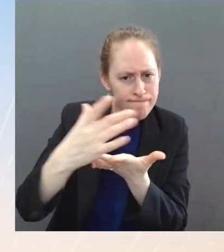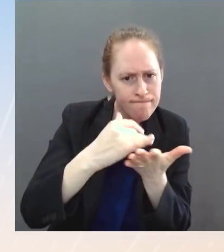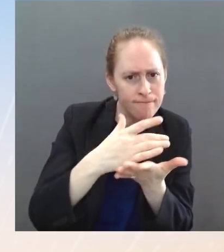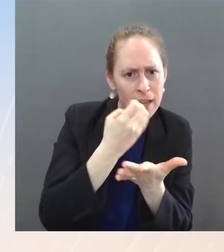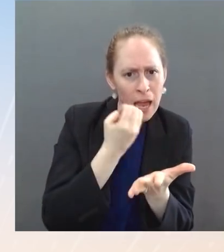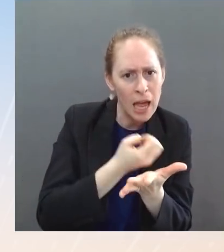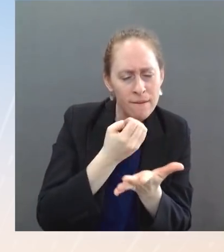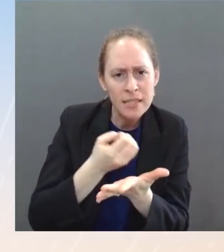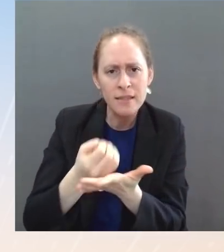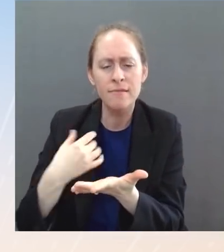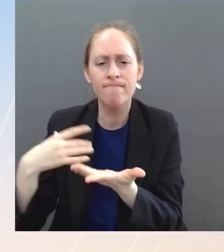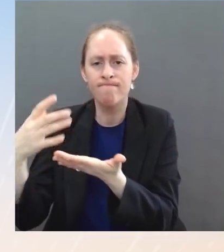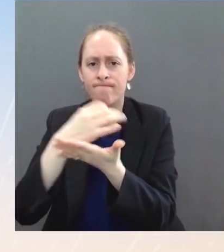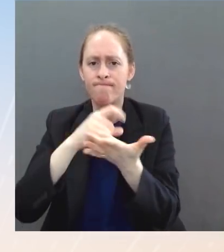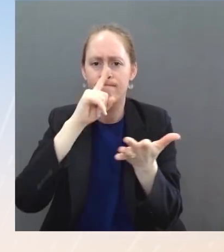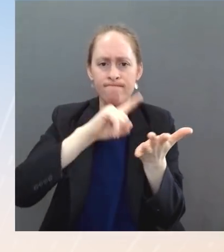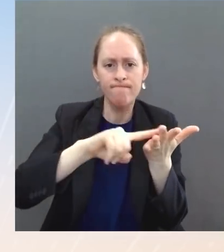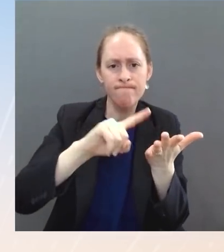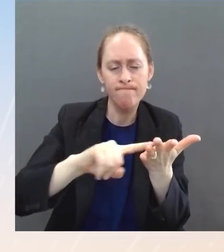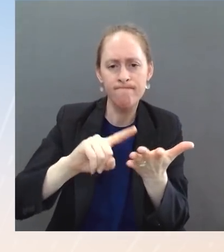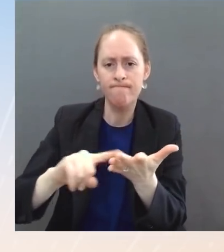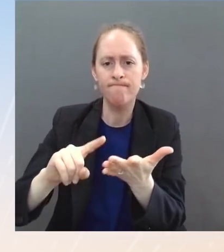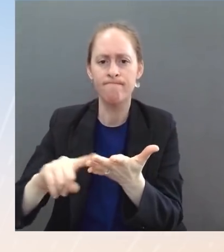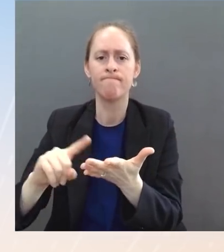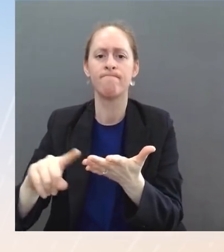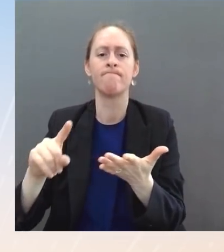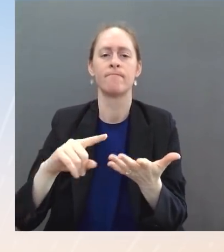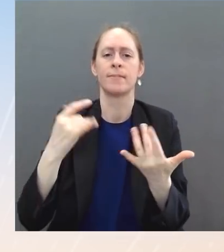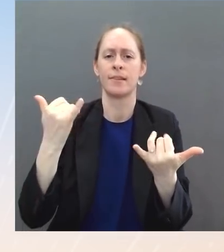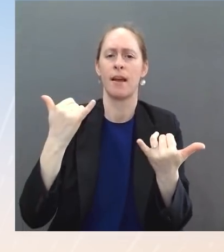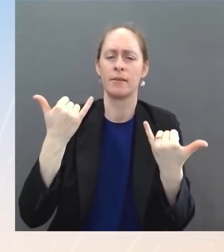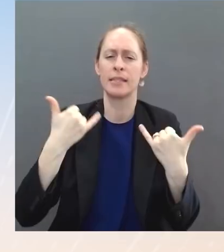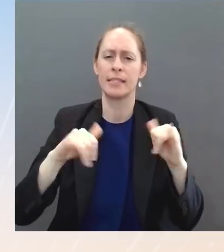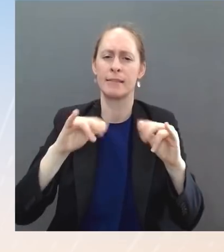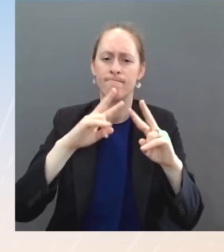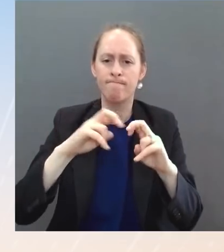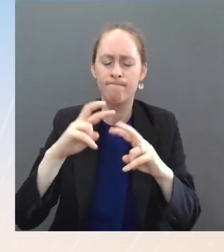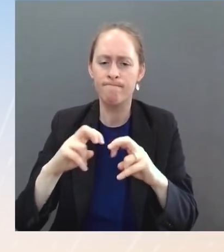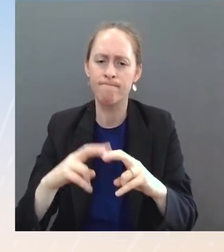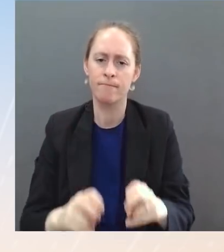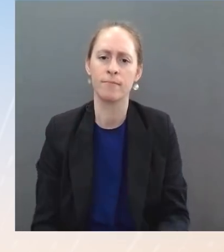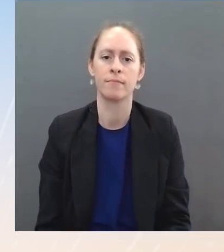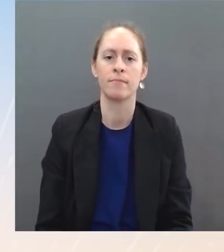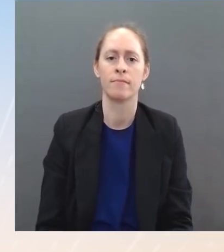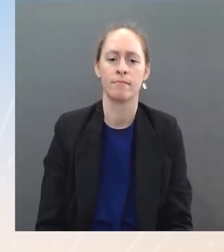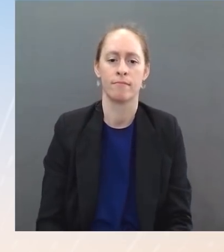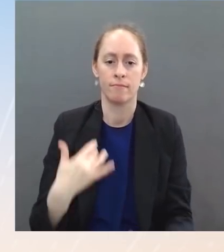and as we got the facts together, we ultimately came to the conclusion that war crimes were committed.